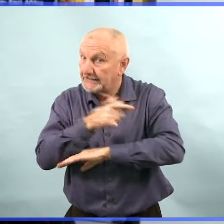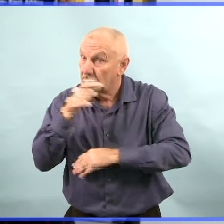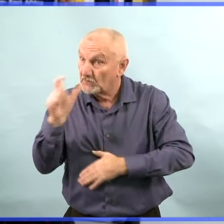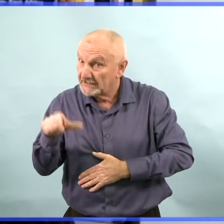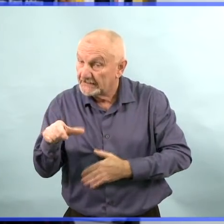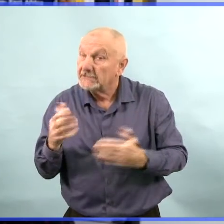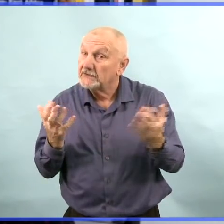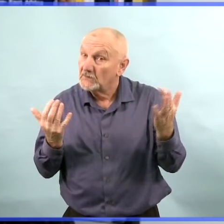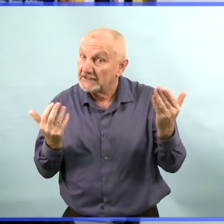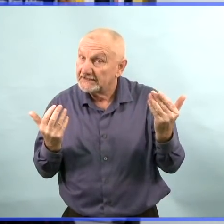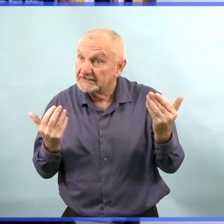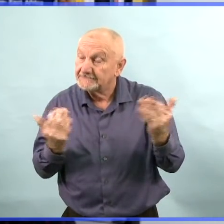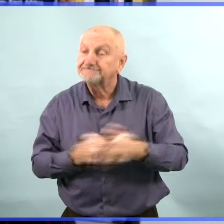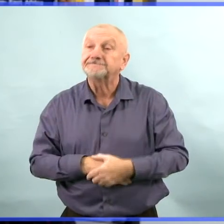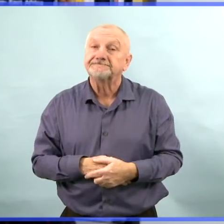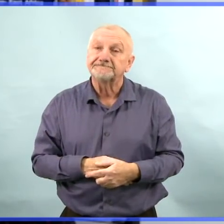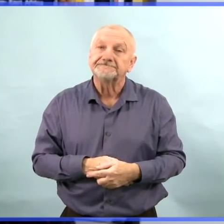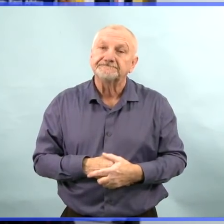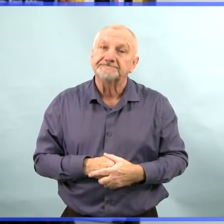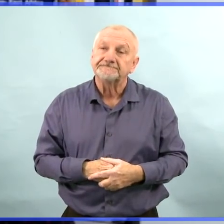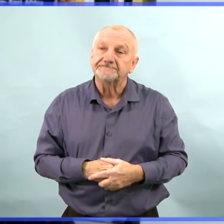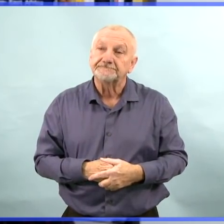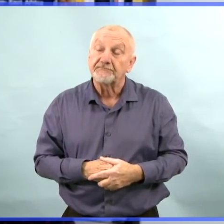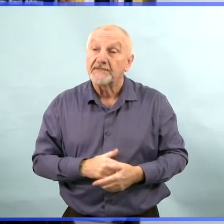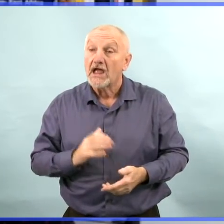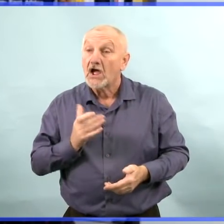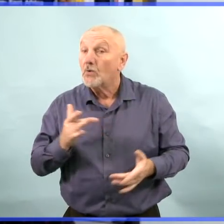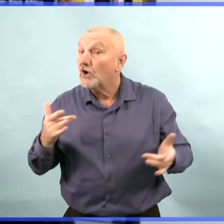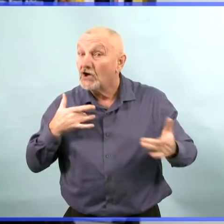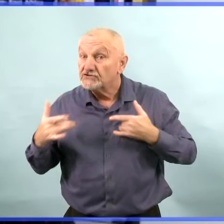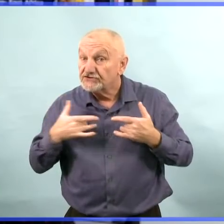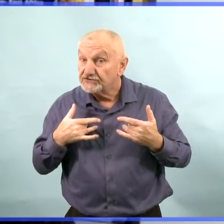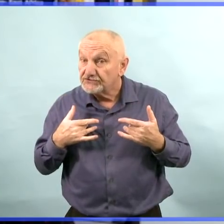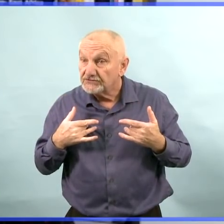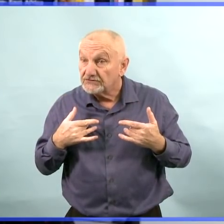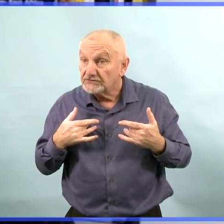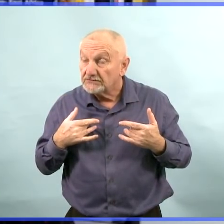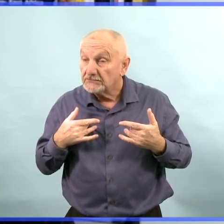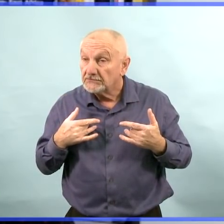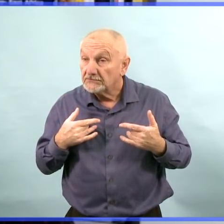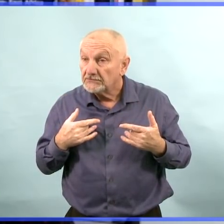health worry about is that kids have missed a lot of their regular school-based vaccines